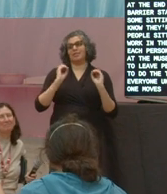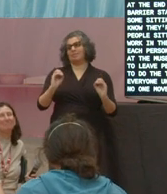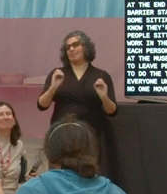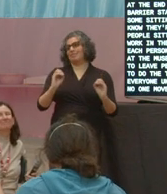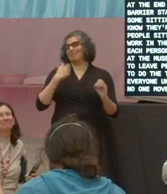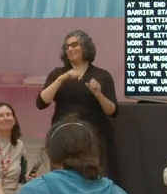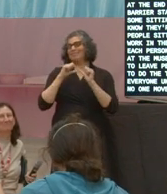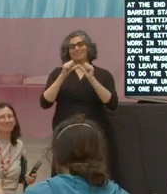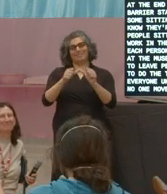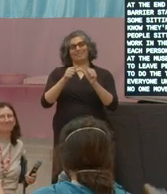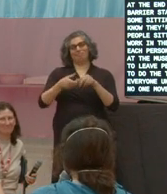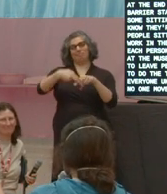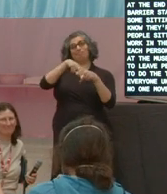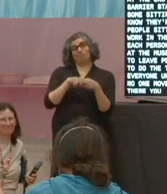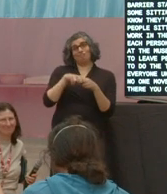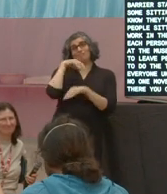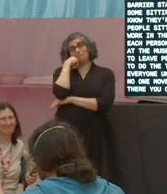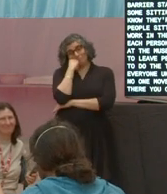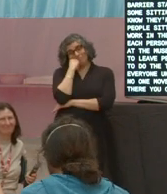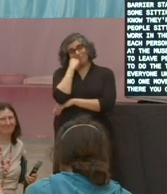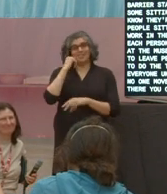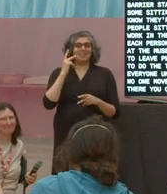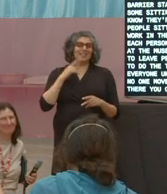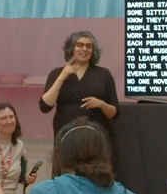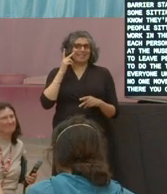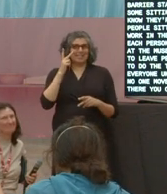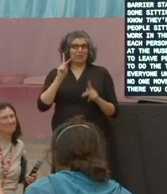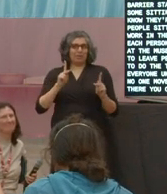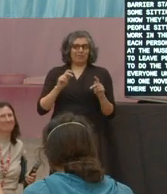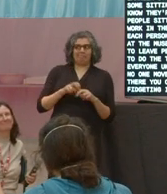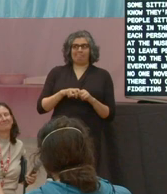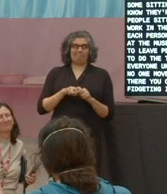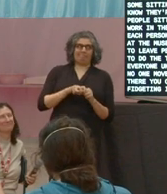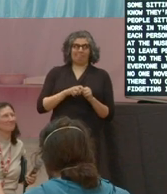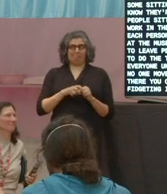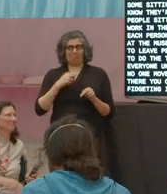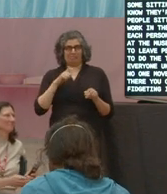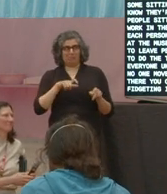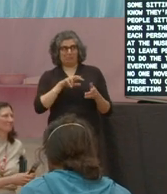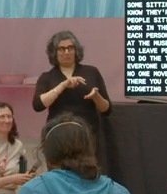continue to sit there you can see people like kind of fidgeting, and I'm fidgeting. I'm like, do I get up should I